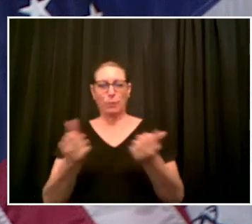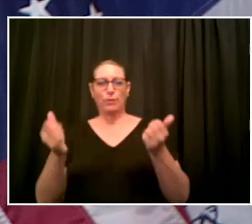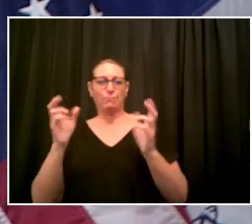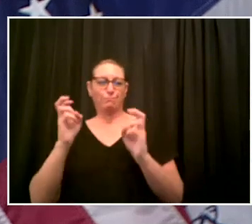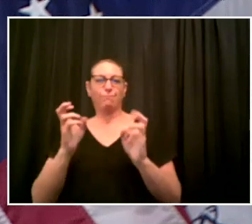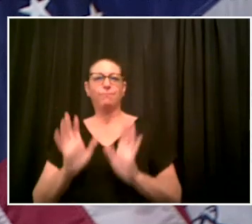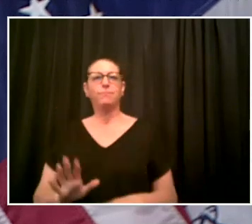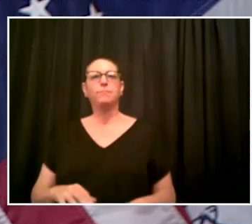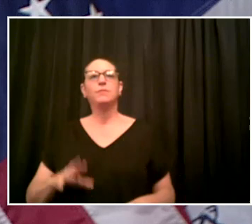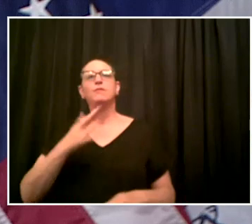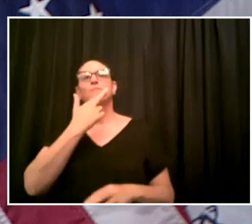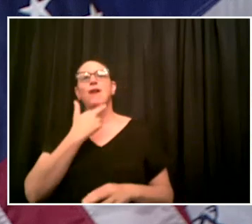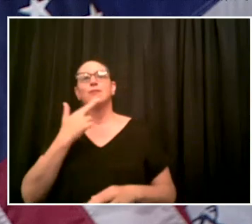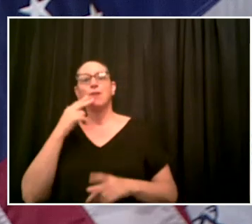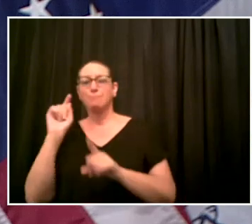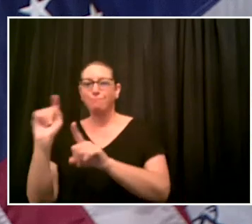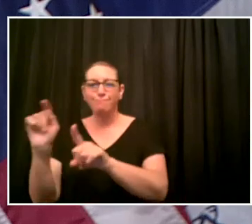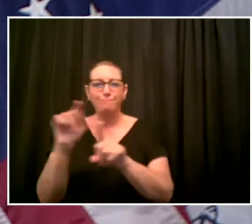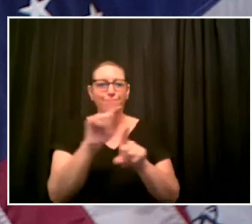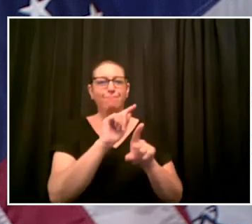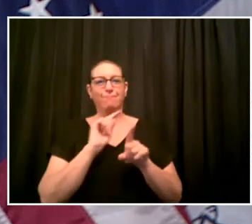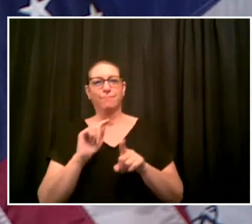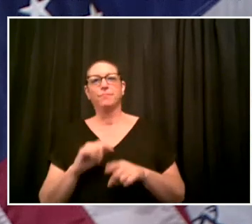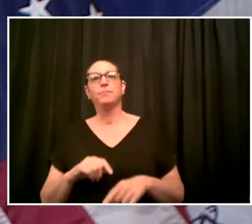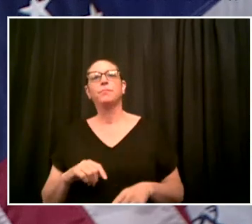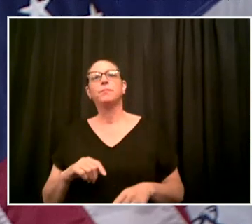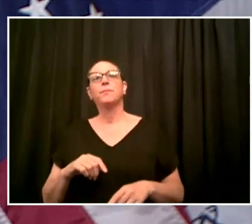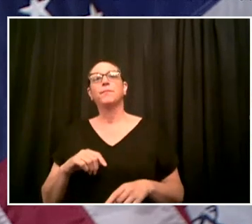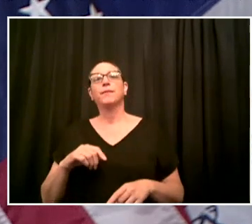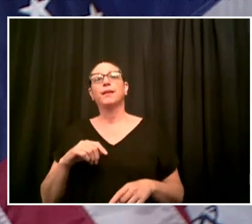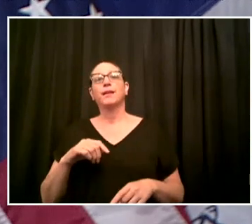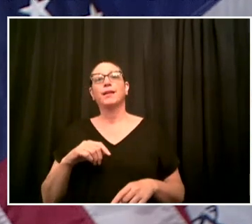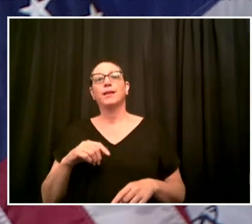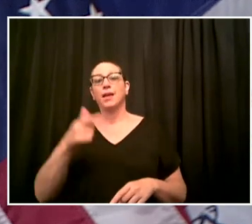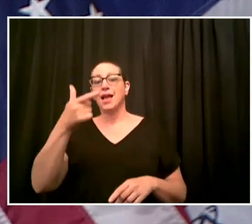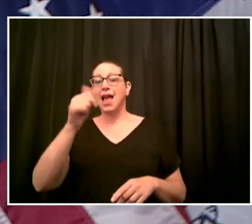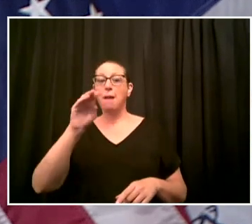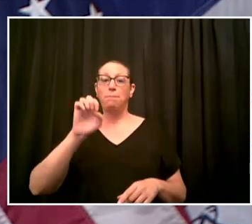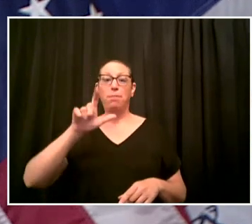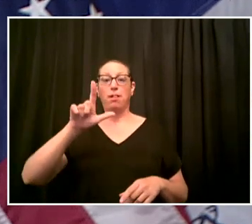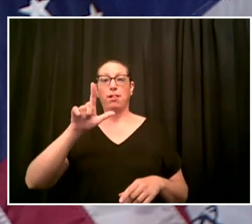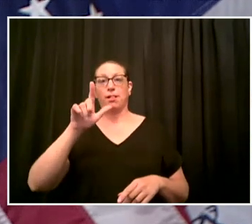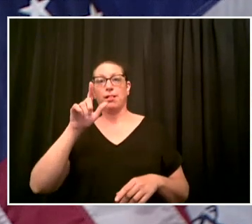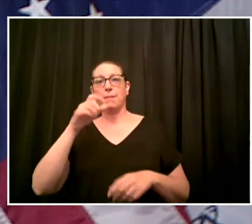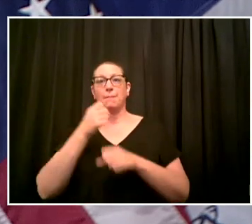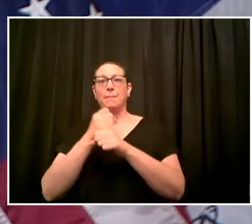MARIO AND JULIO, BOTH IN MY